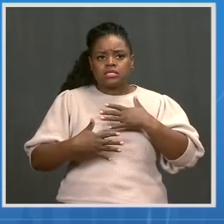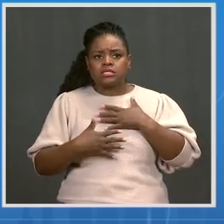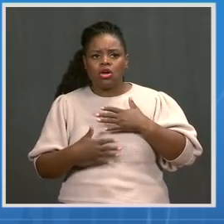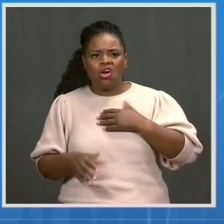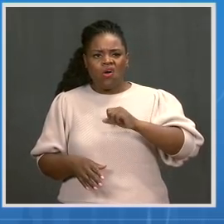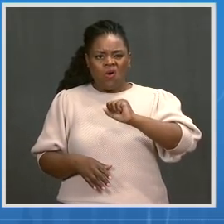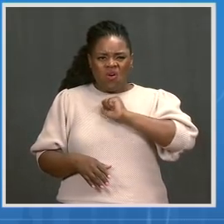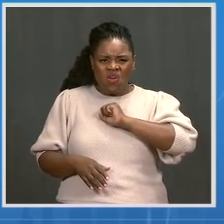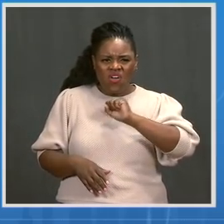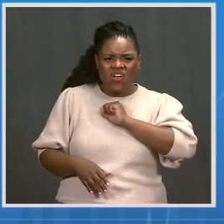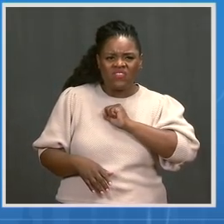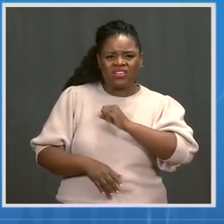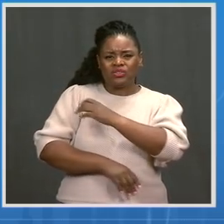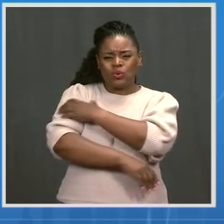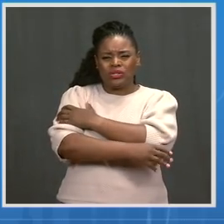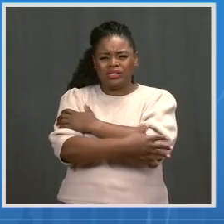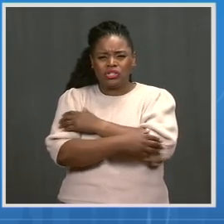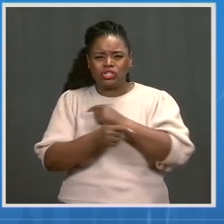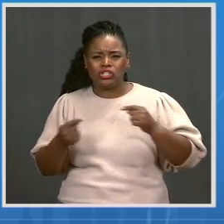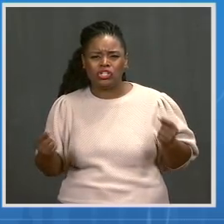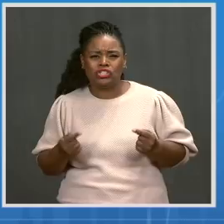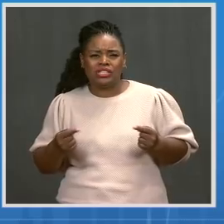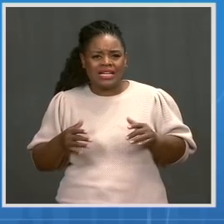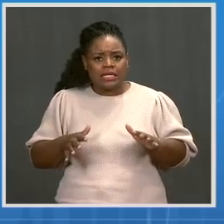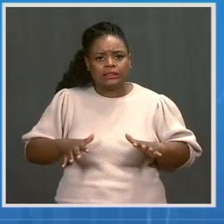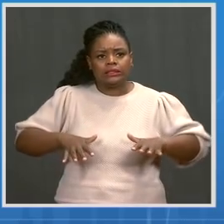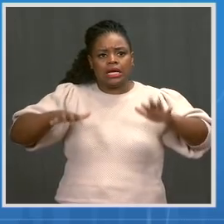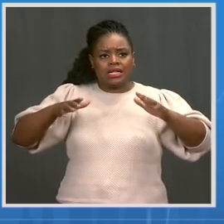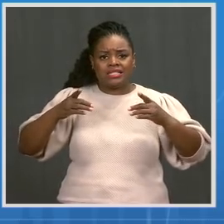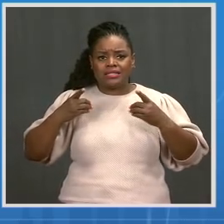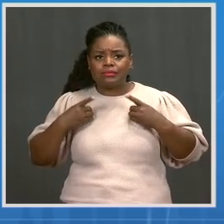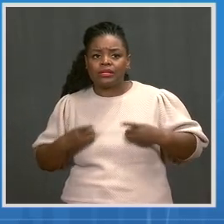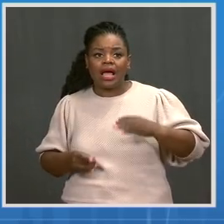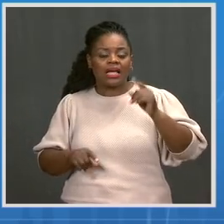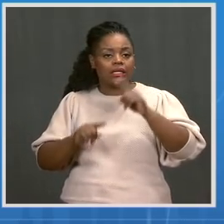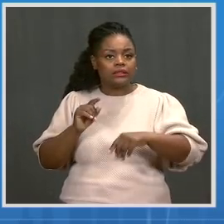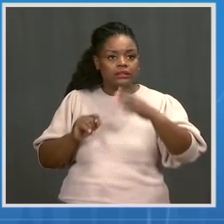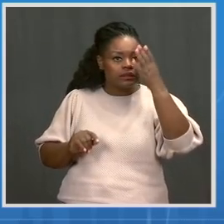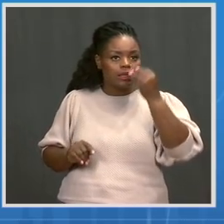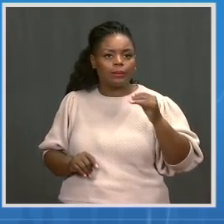depression and anxiety and insomnia. These symptoms can persist for weeks or months